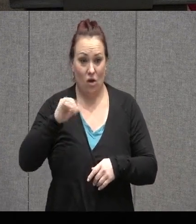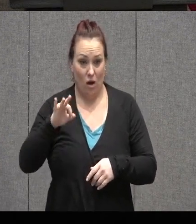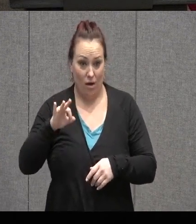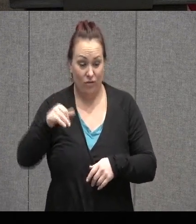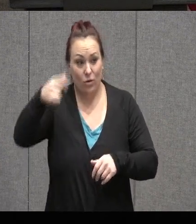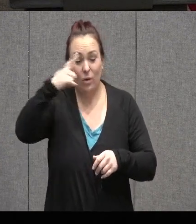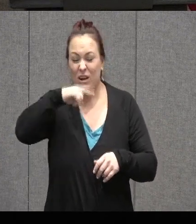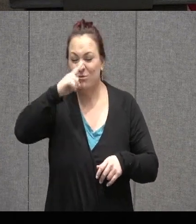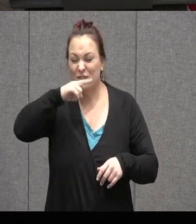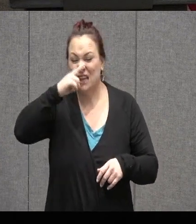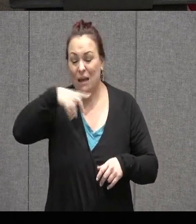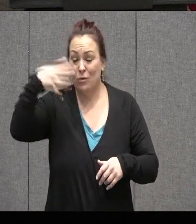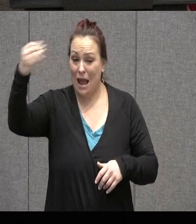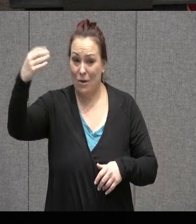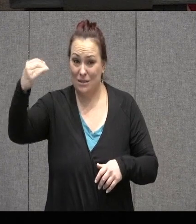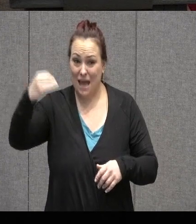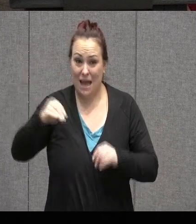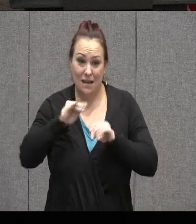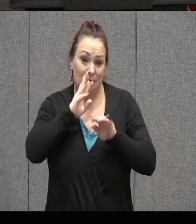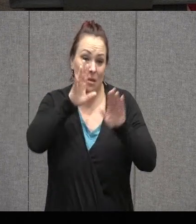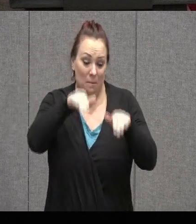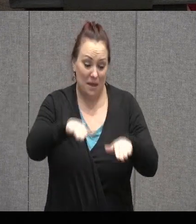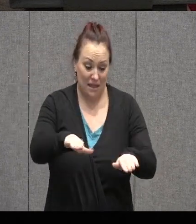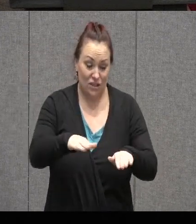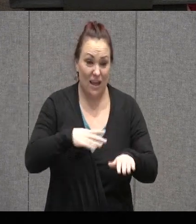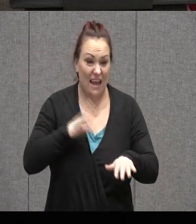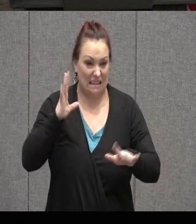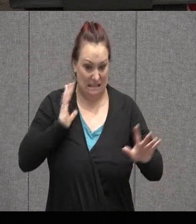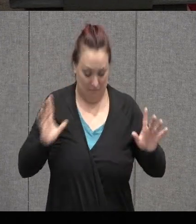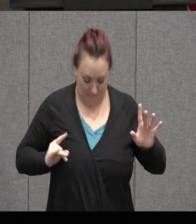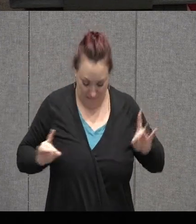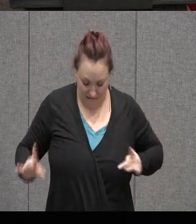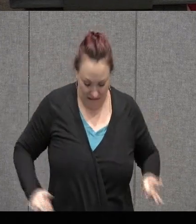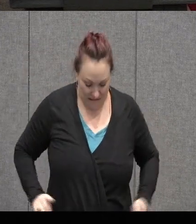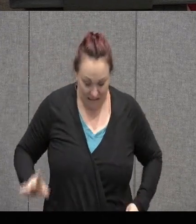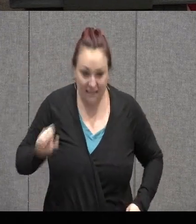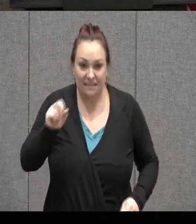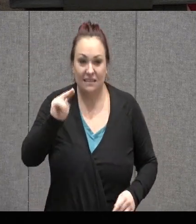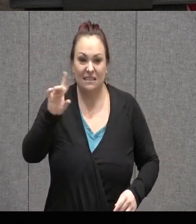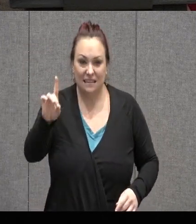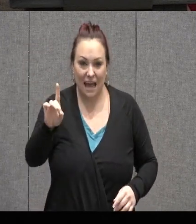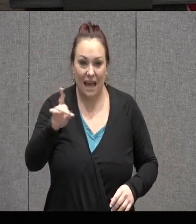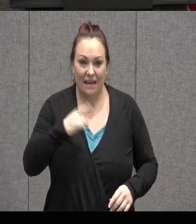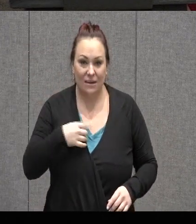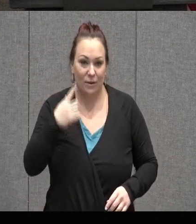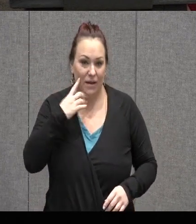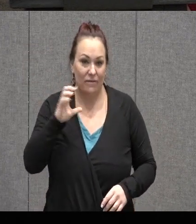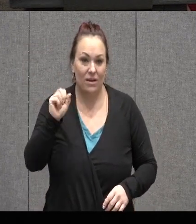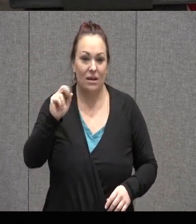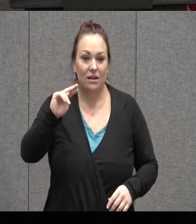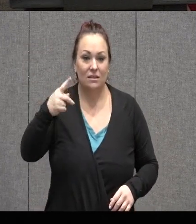and we're washing off the sand. We have a sponge and some soap, and we're gonna cross over and we're gonna